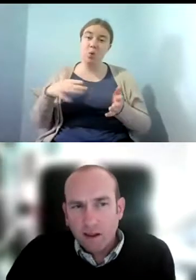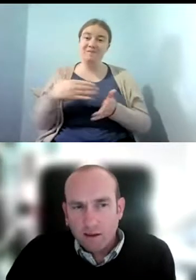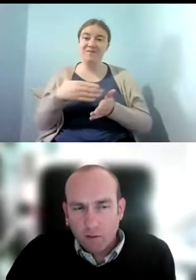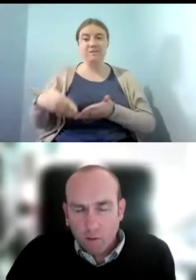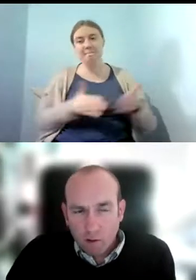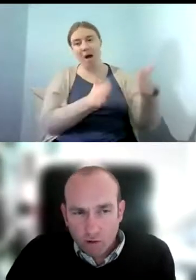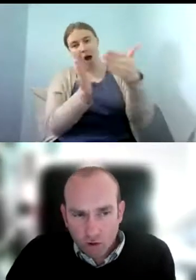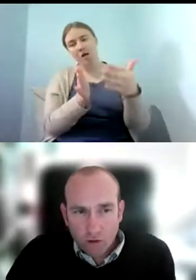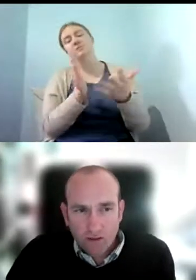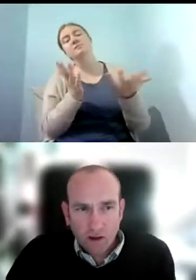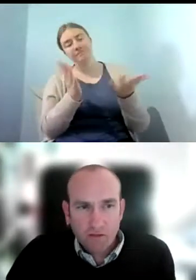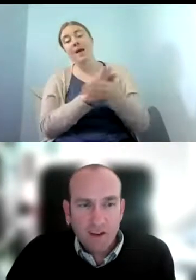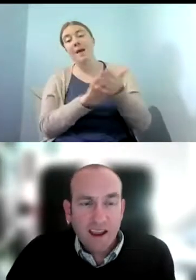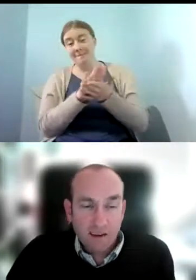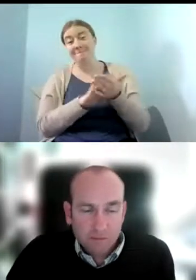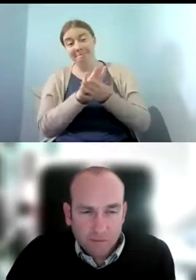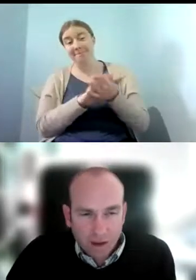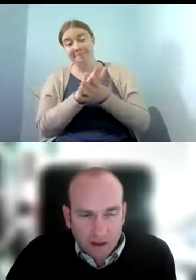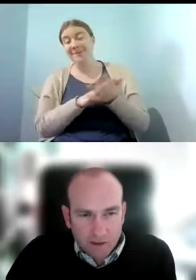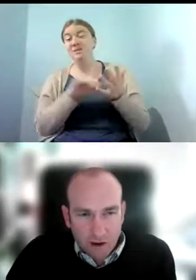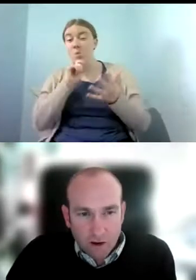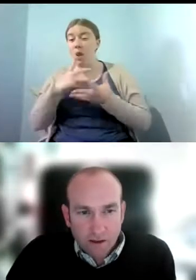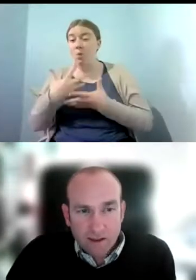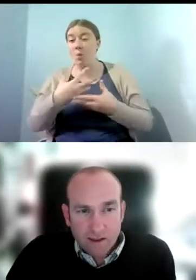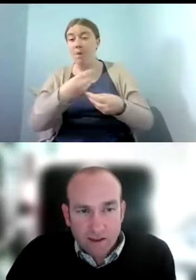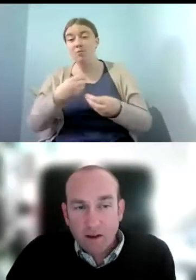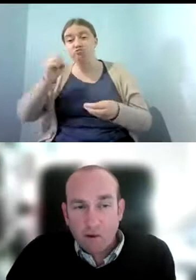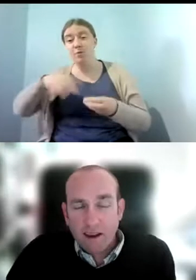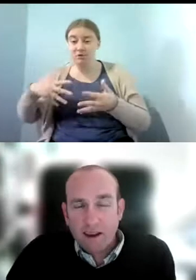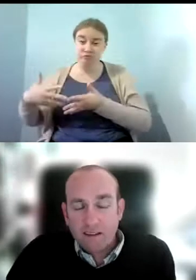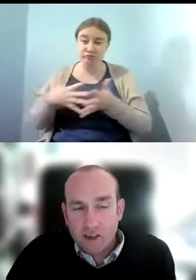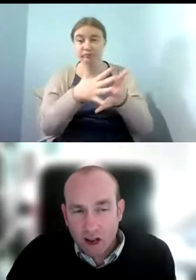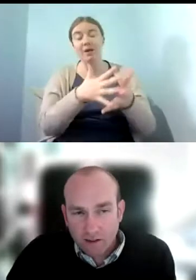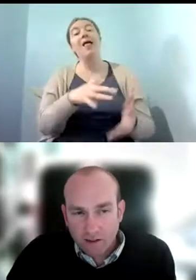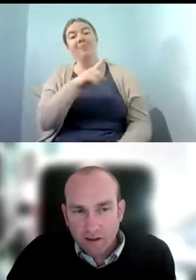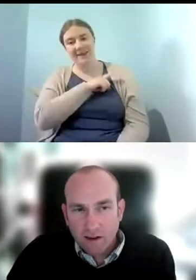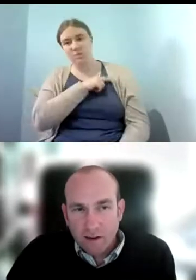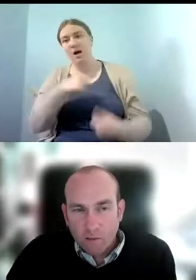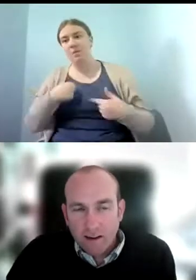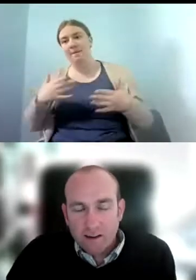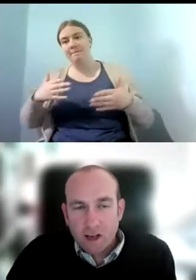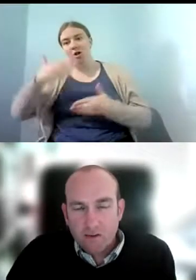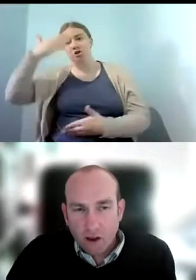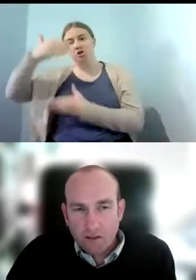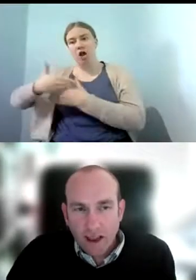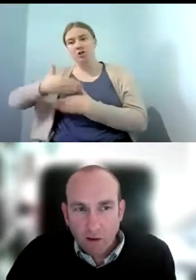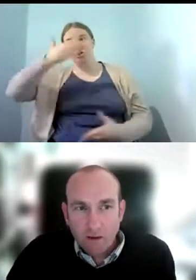so we will draw stuff in so as i said before we we need to shut we need to shut the flow down